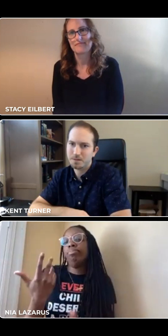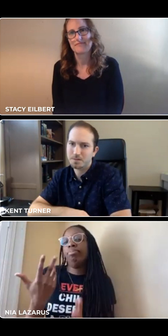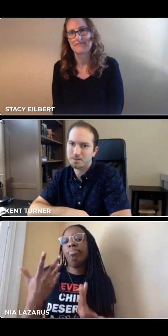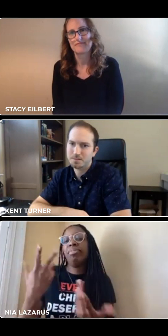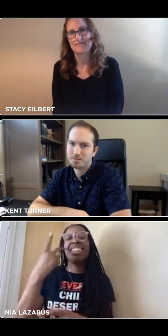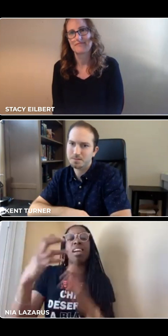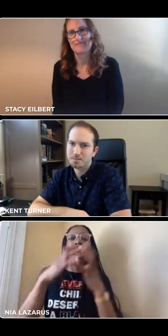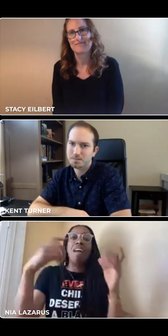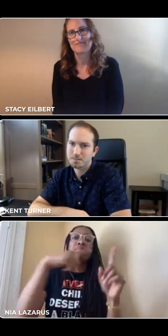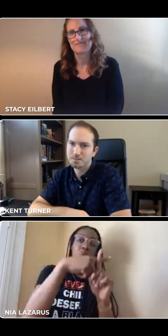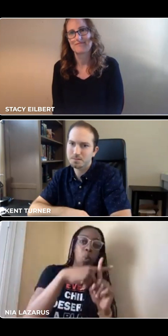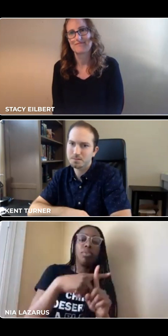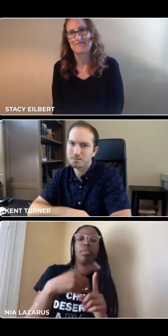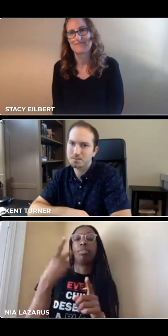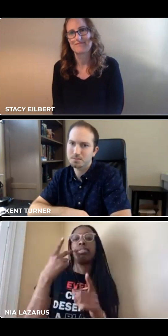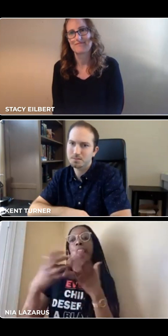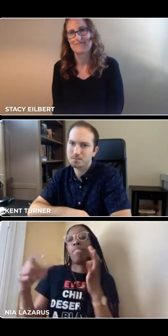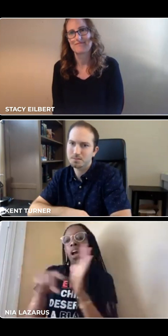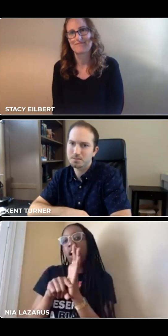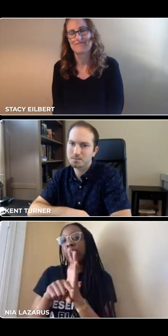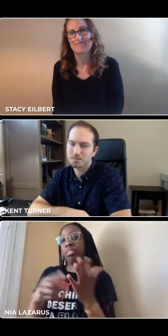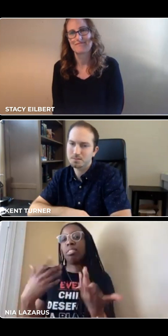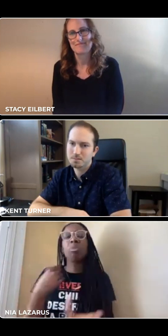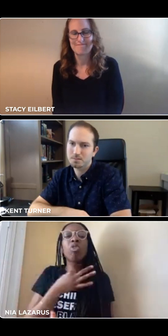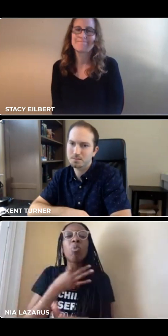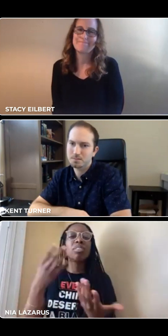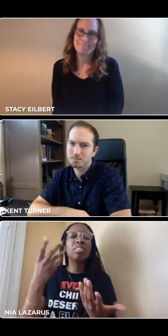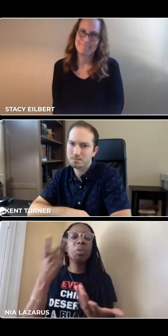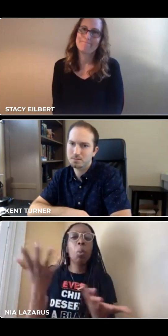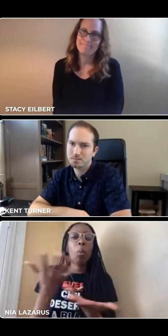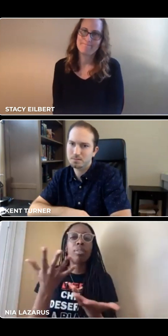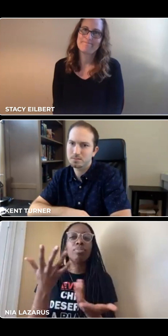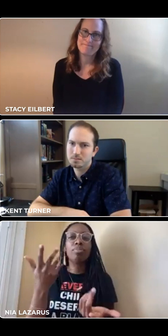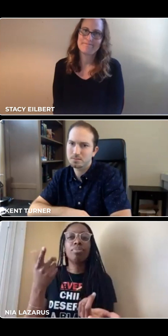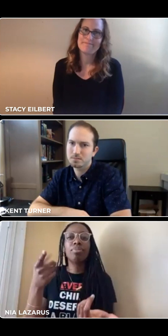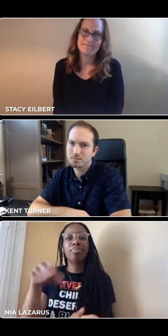set up might change in the future and be much more remote. I do see a lot of pros to it,